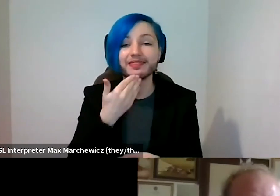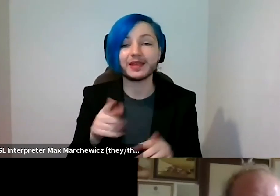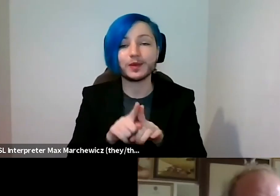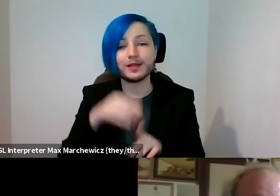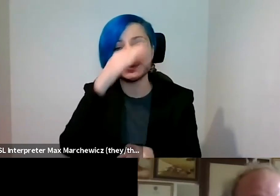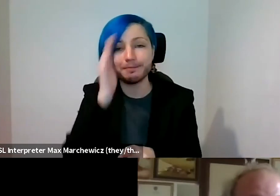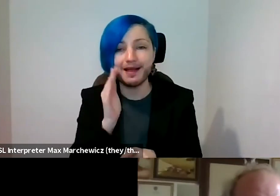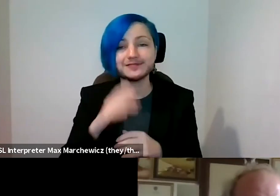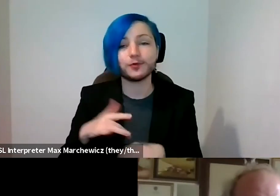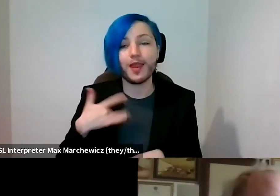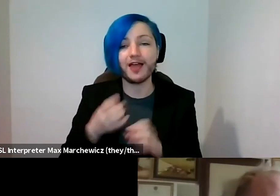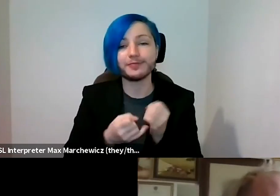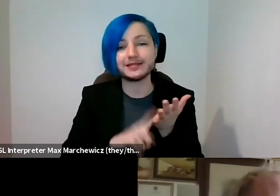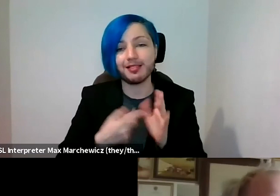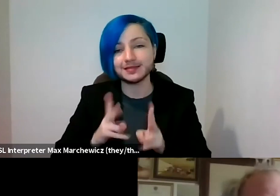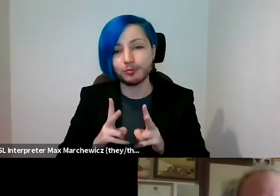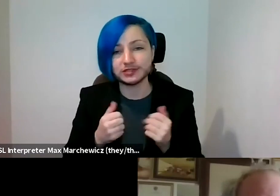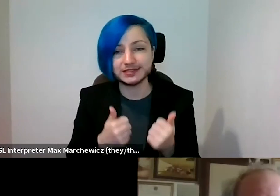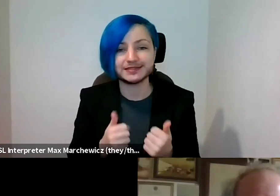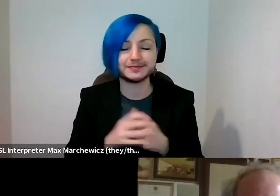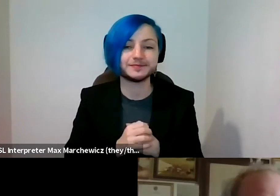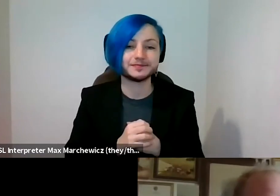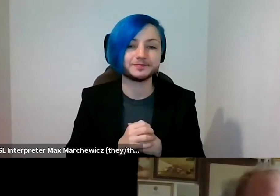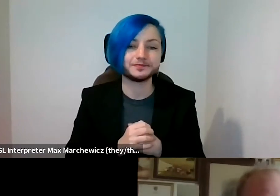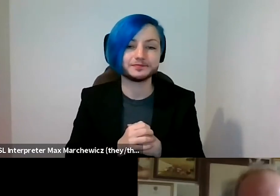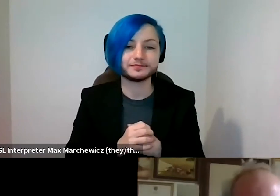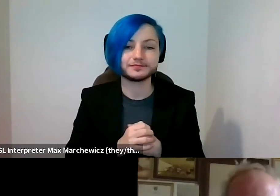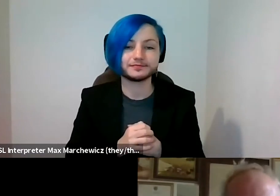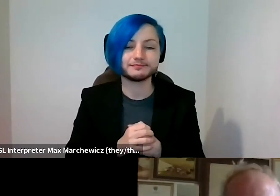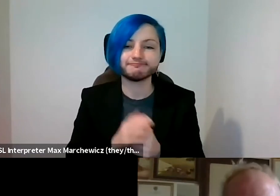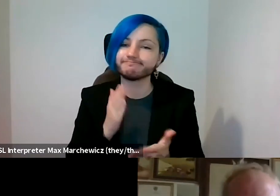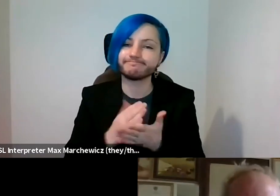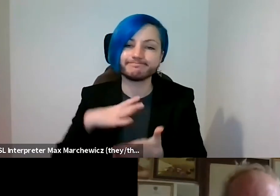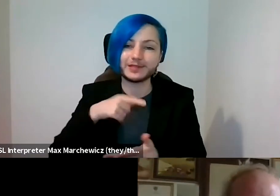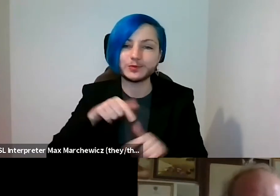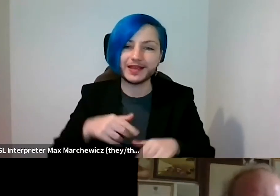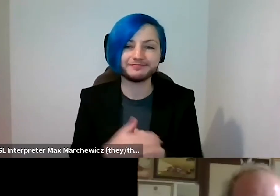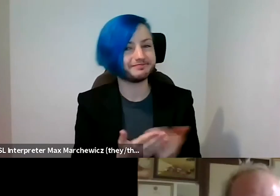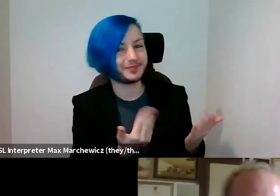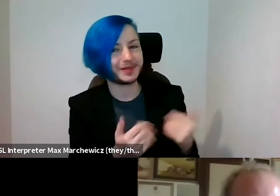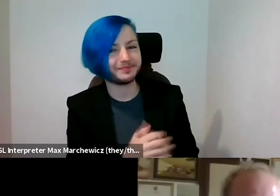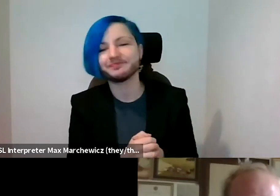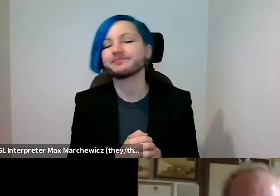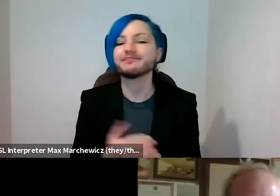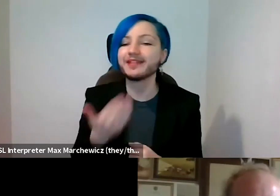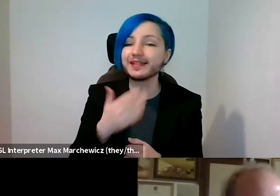for the live BSL interpretation today. Couldn't have done it without you, and thank you to our members, donors, partners,